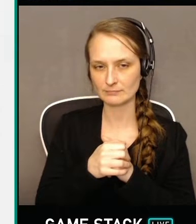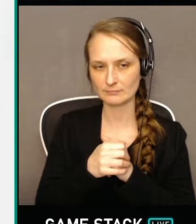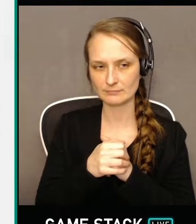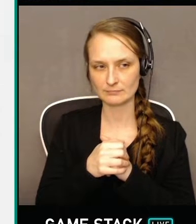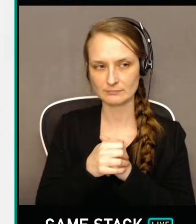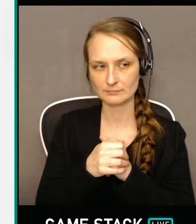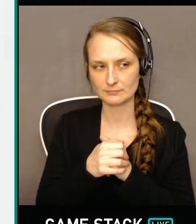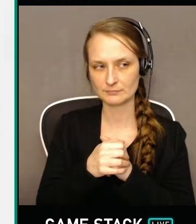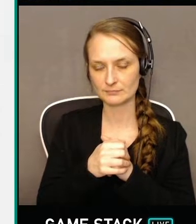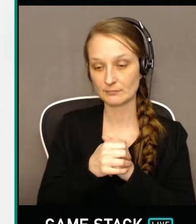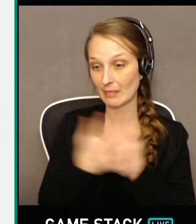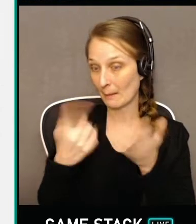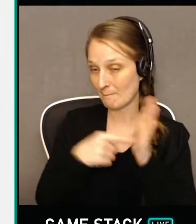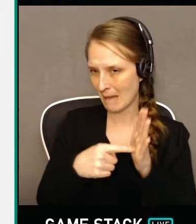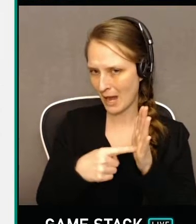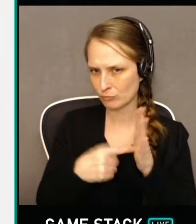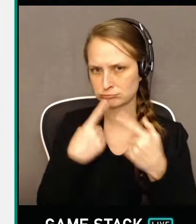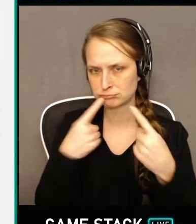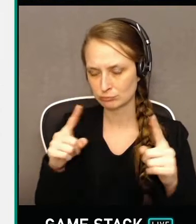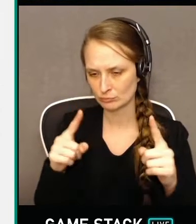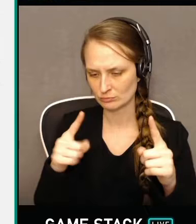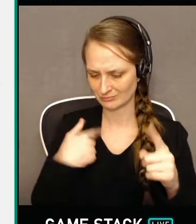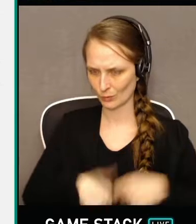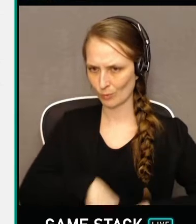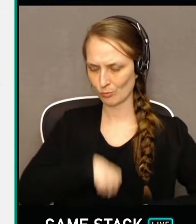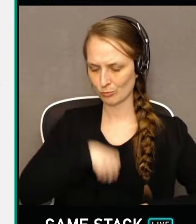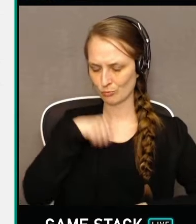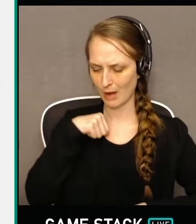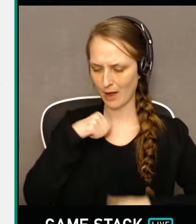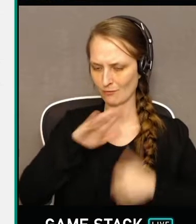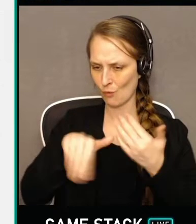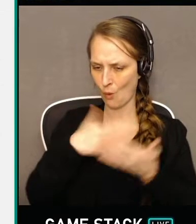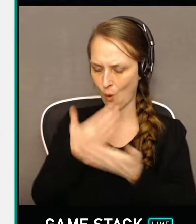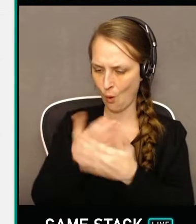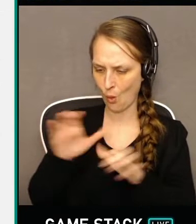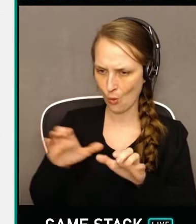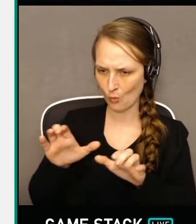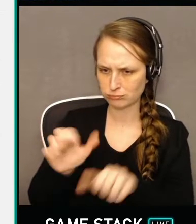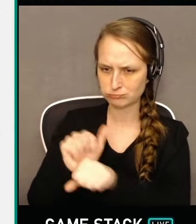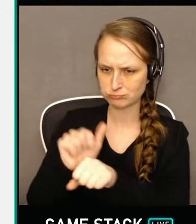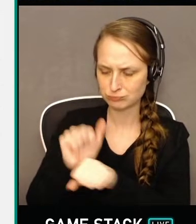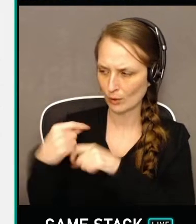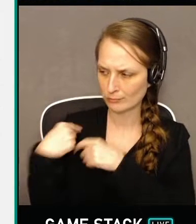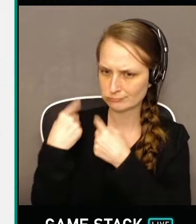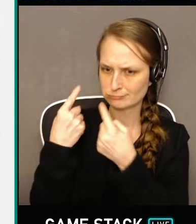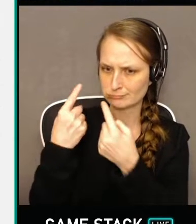It's a model that works and we're proud of all the work that developers have done using this guarantee to